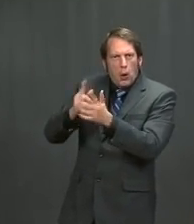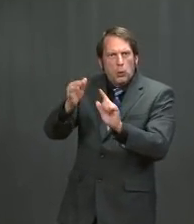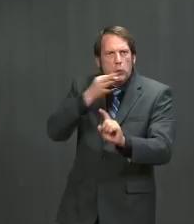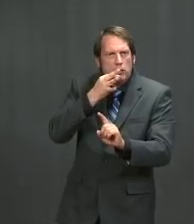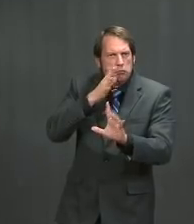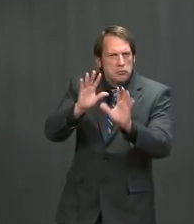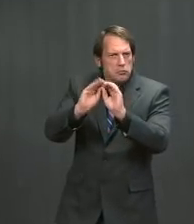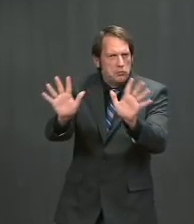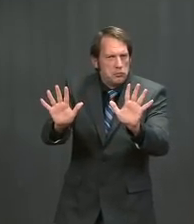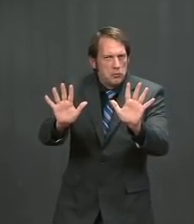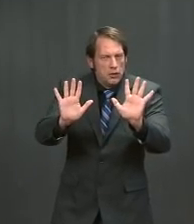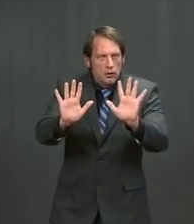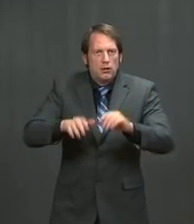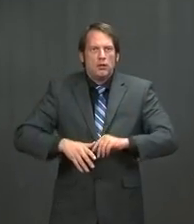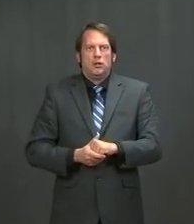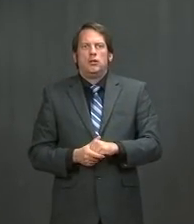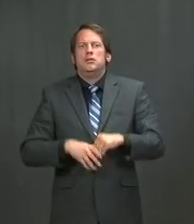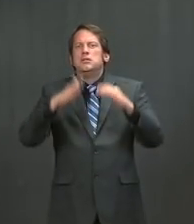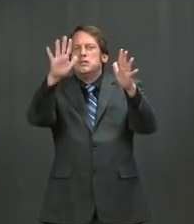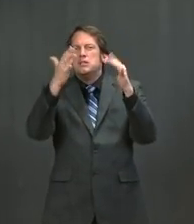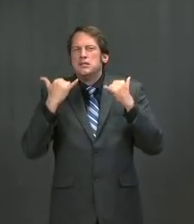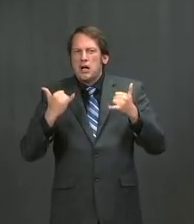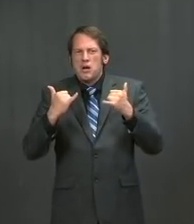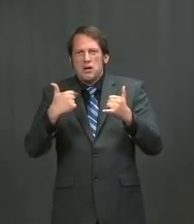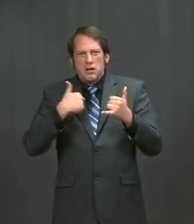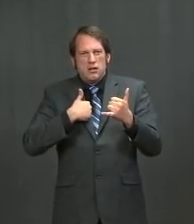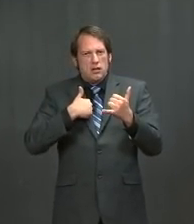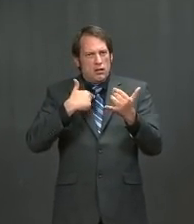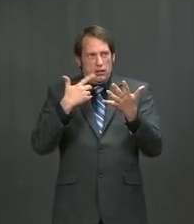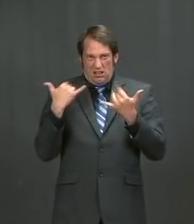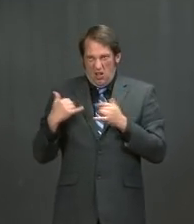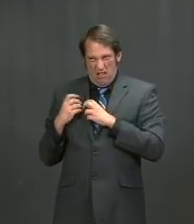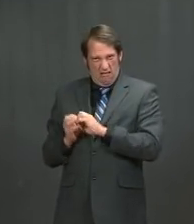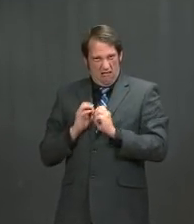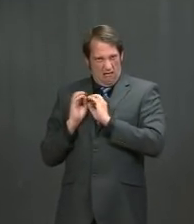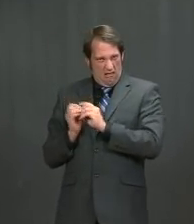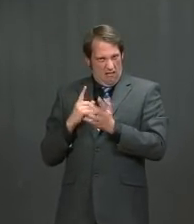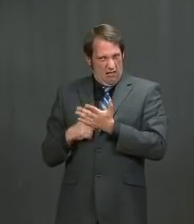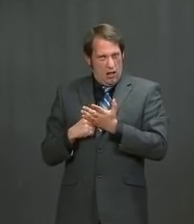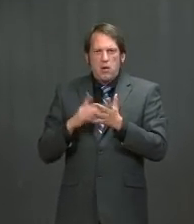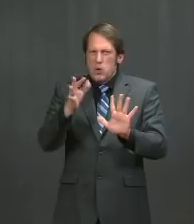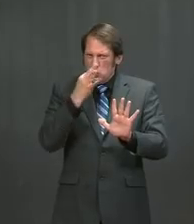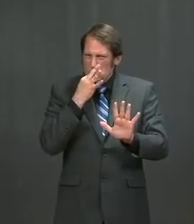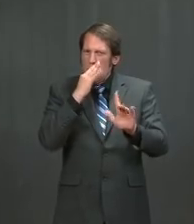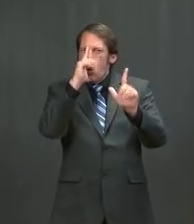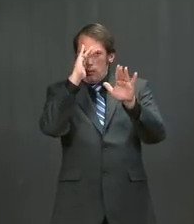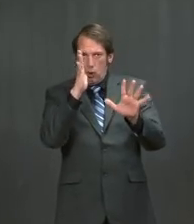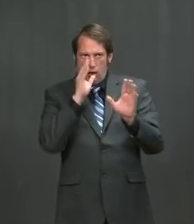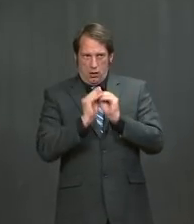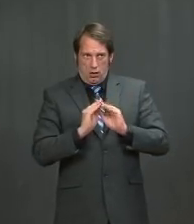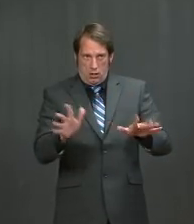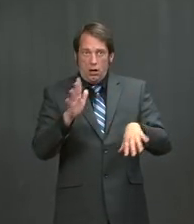But we hope it to be soon -- that it will be soon. We expect it to be very soon. I don't have a timeline on that quite yet. The Press: Well, every previous White House